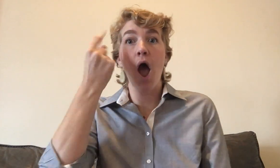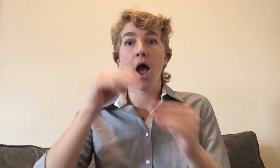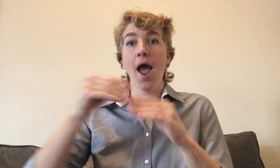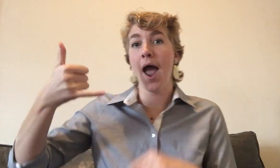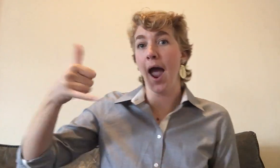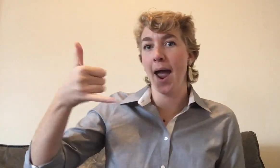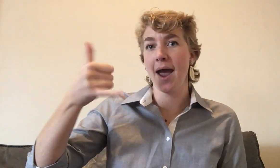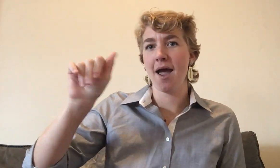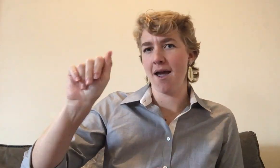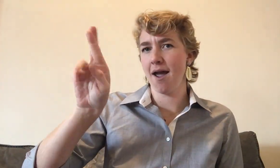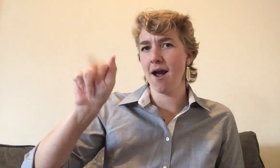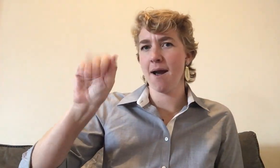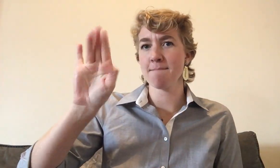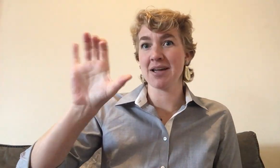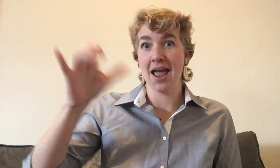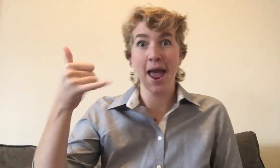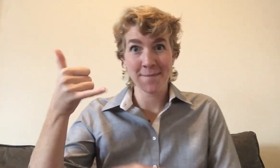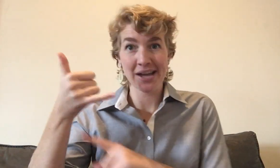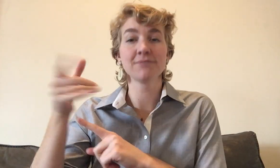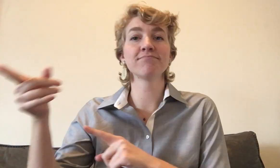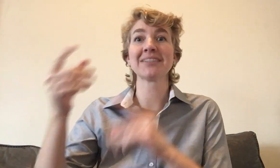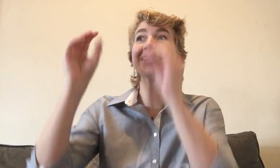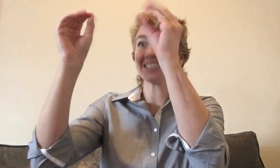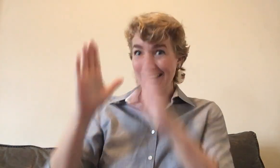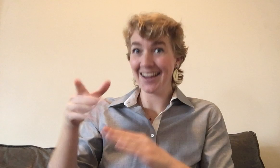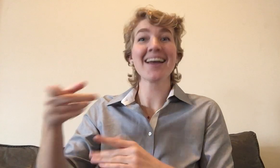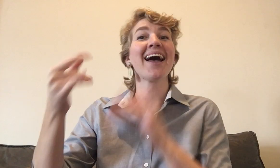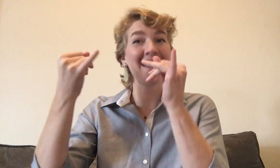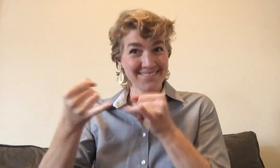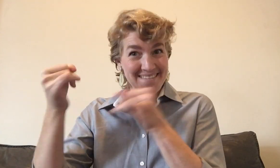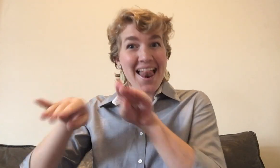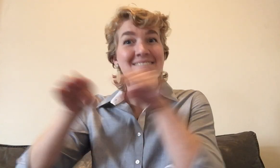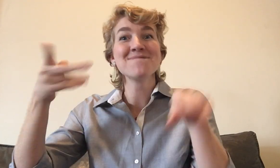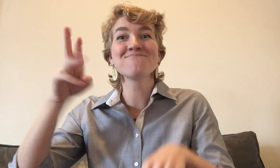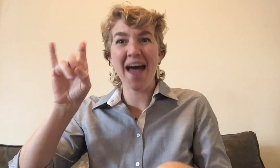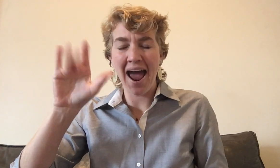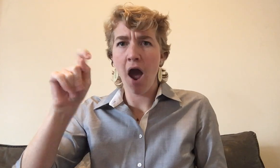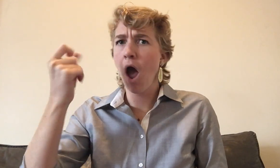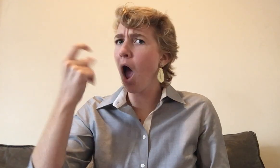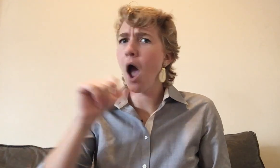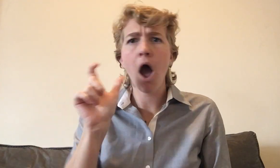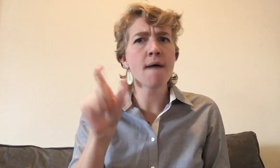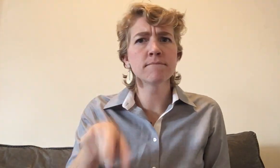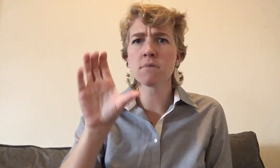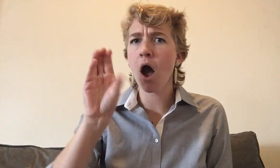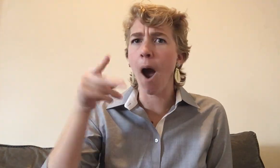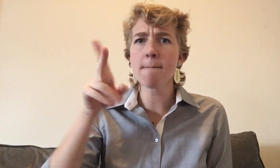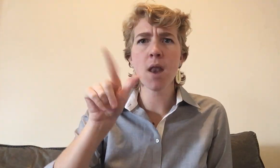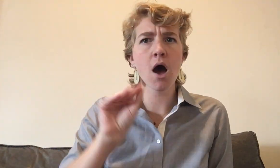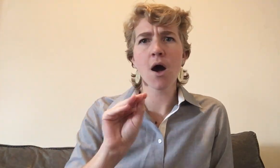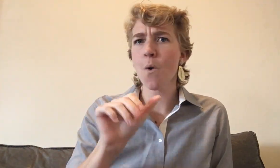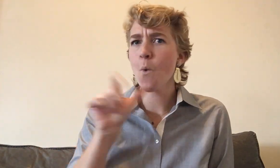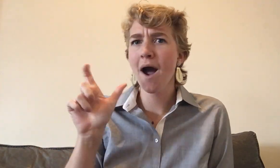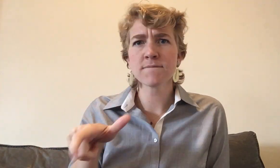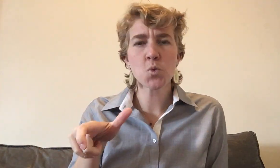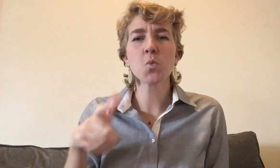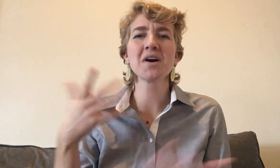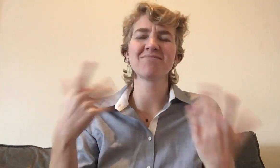Meanwhile, in Arabic, 'a teacher' is also an individual-level predicate but this does not necessitate a copula for predication.